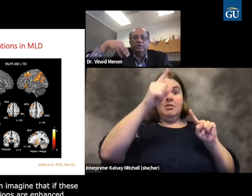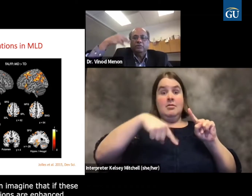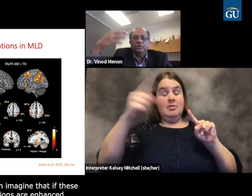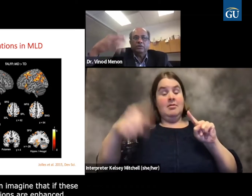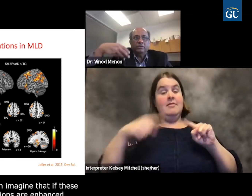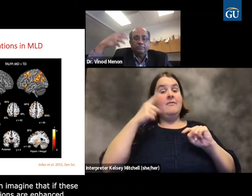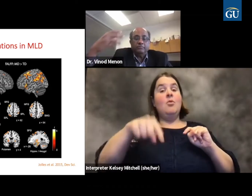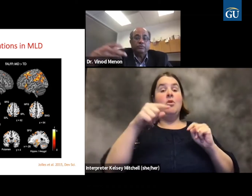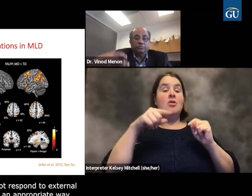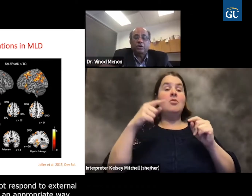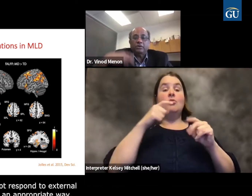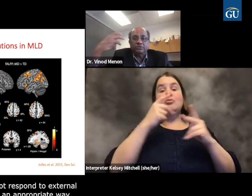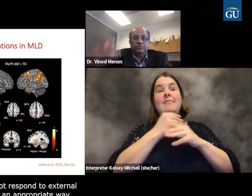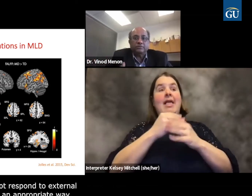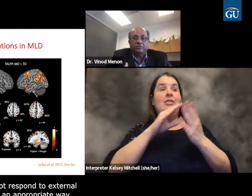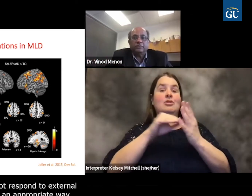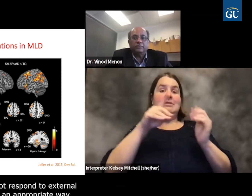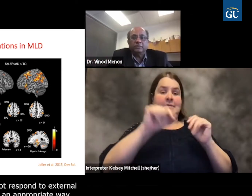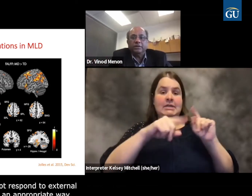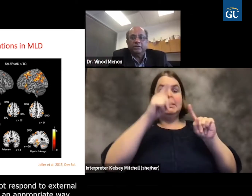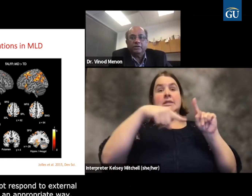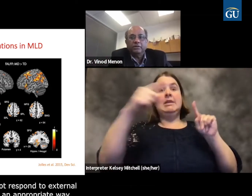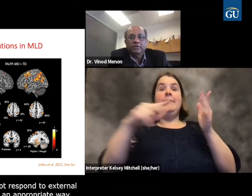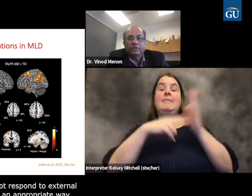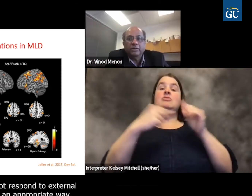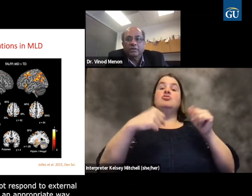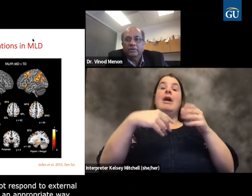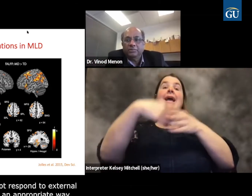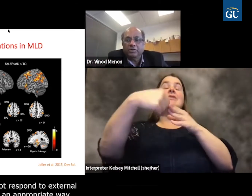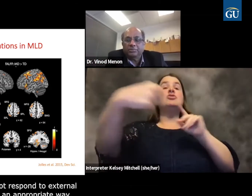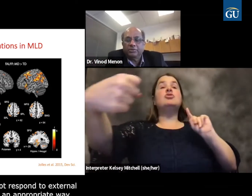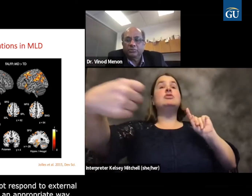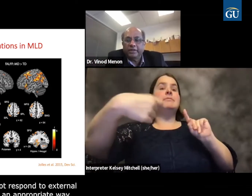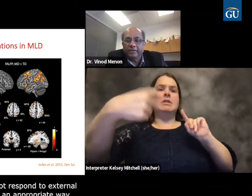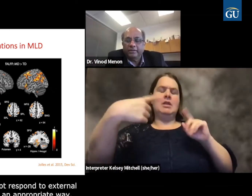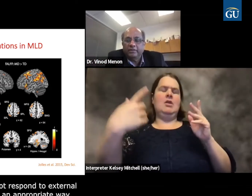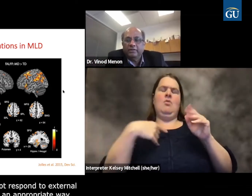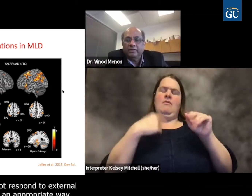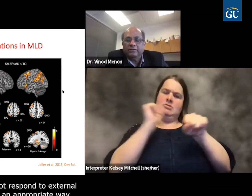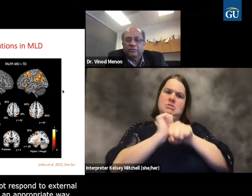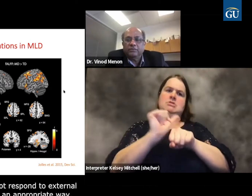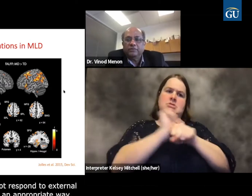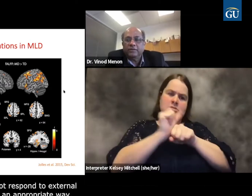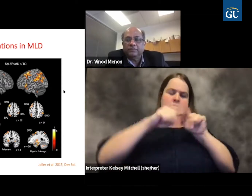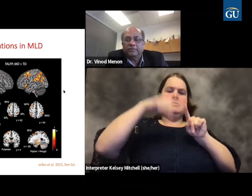enhanced they will not respond to